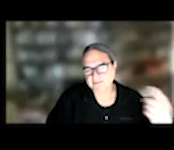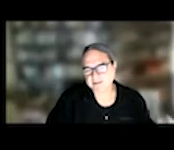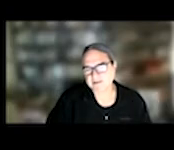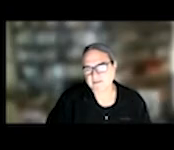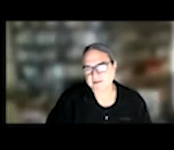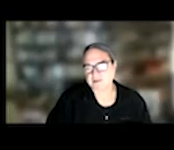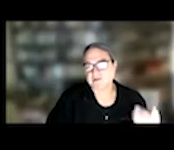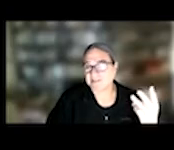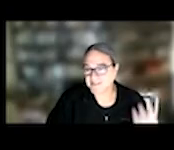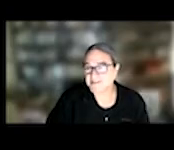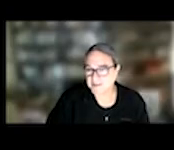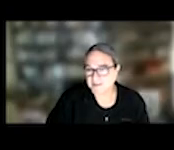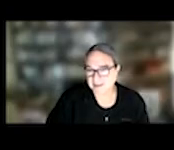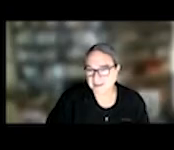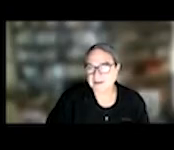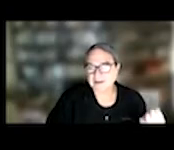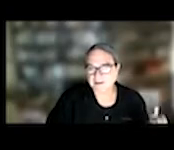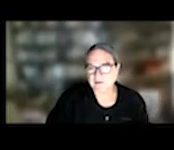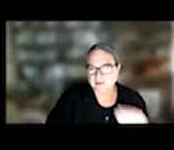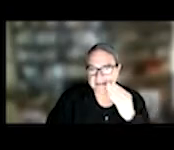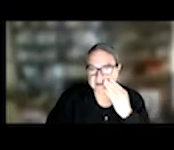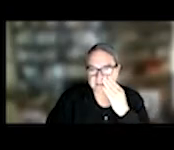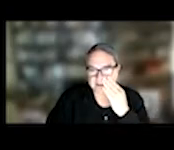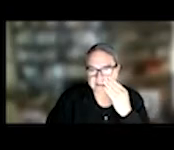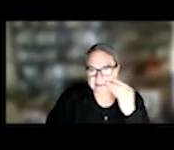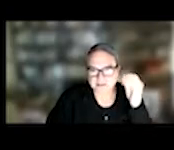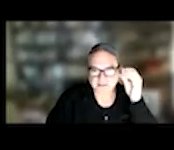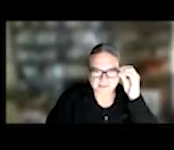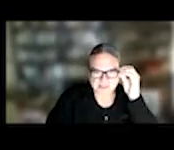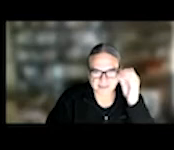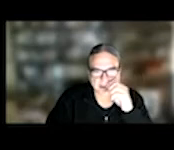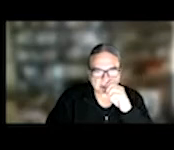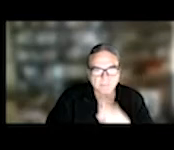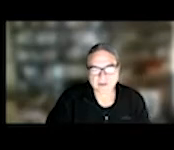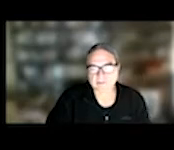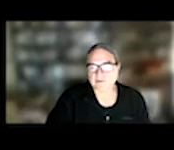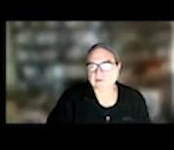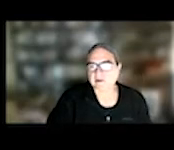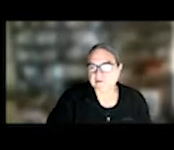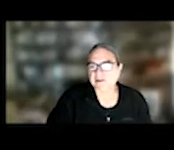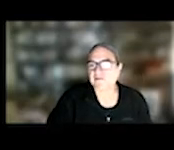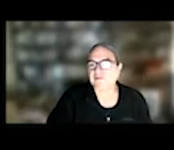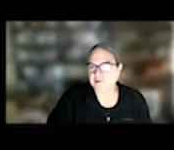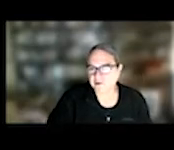mental health issues, disability and early death and as you can see we had about nearly a third